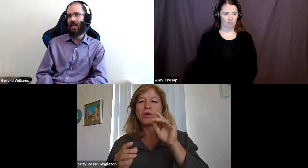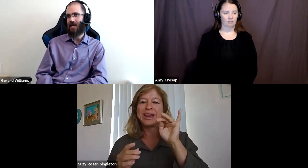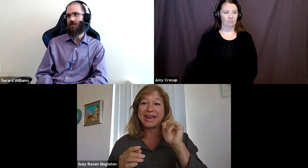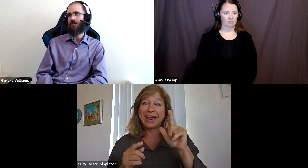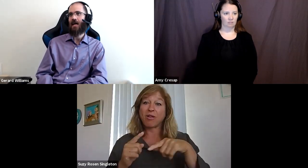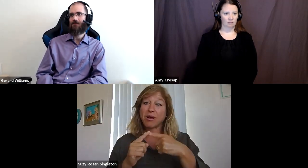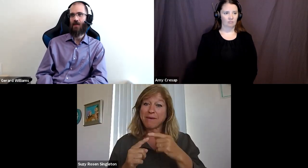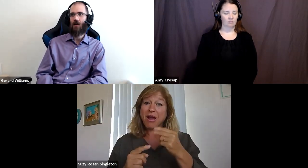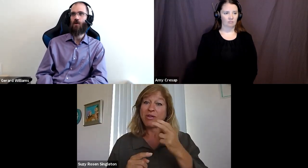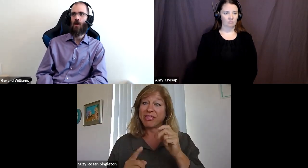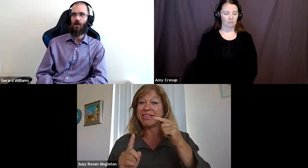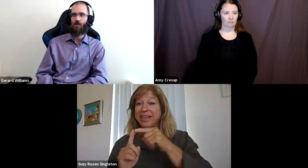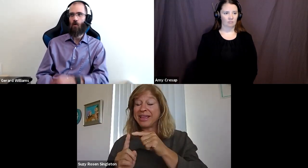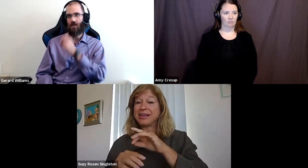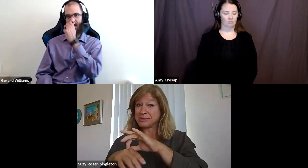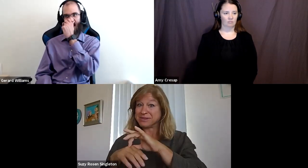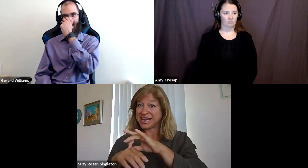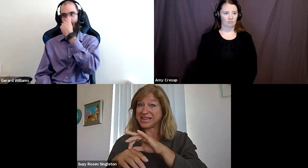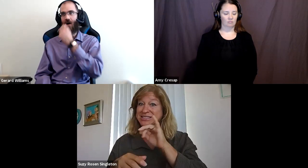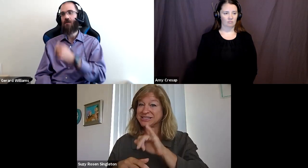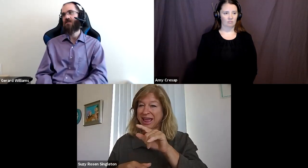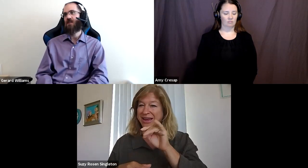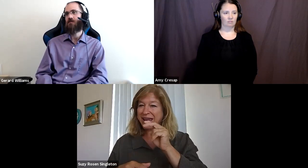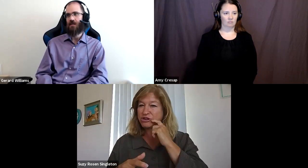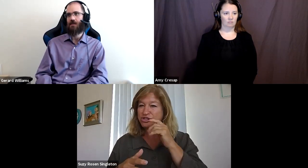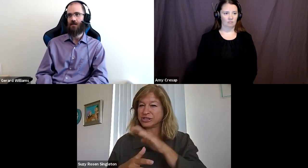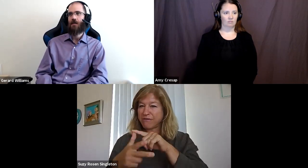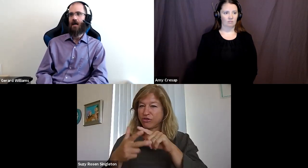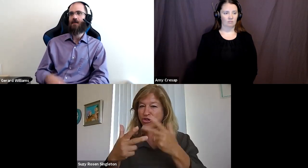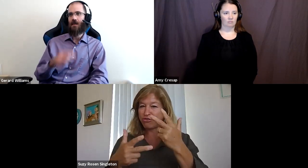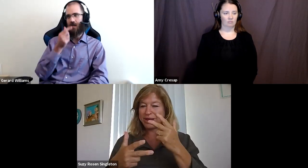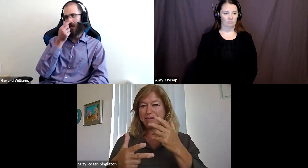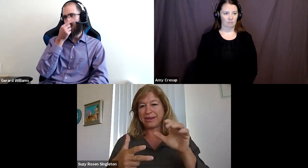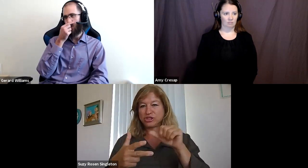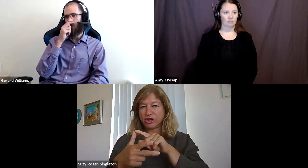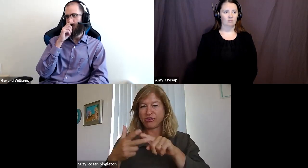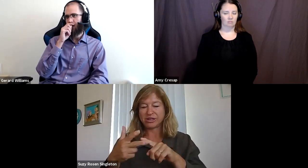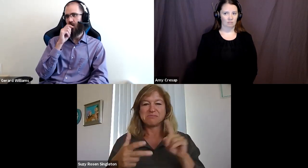And then after that we'll go into more detail about the substance that Diane just talked